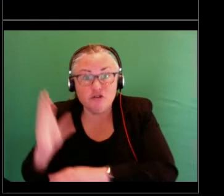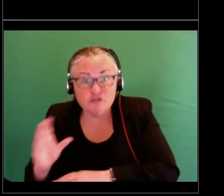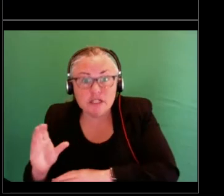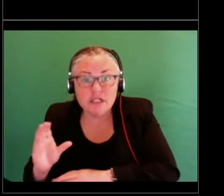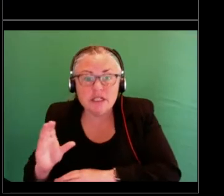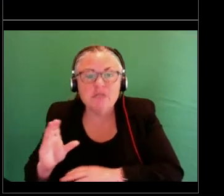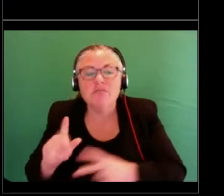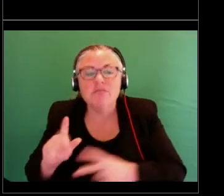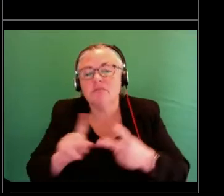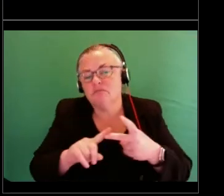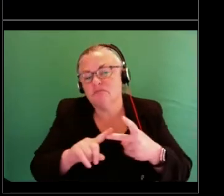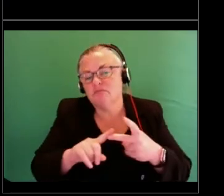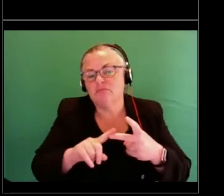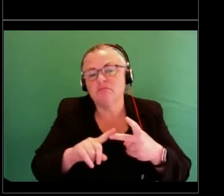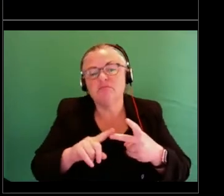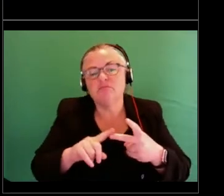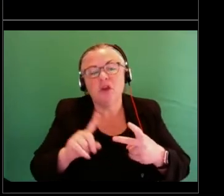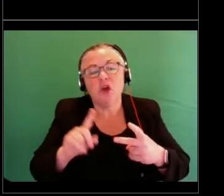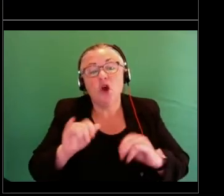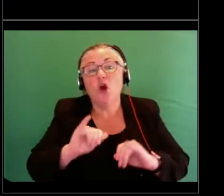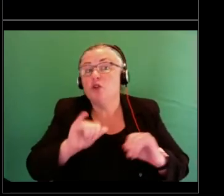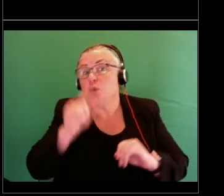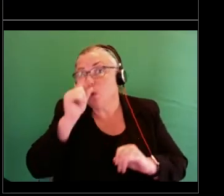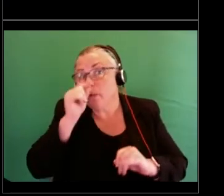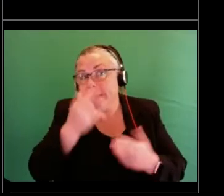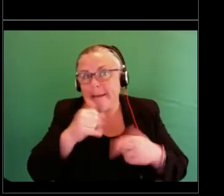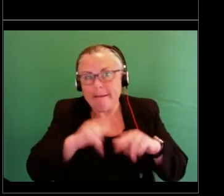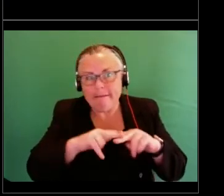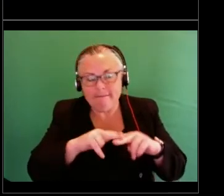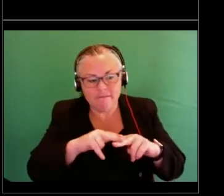through the Legal Aid application process and the merit tests associated with that.